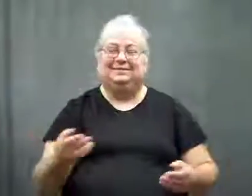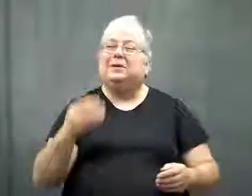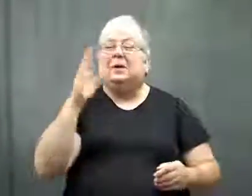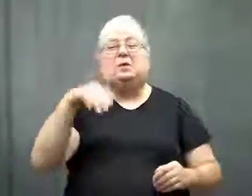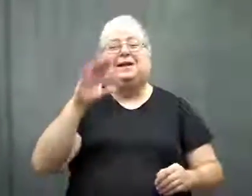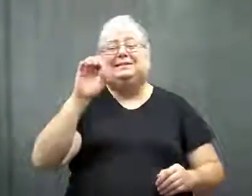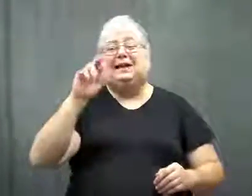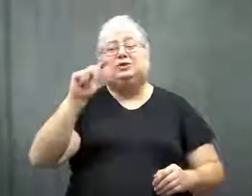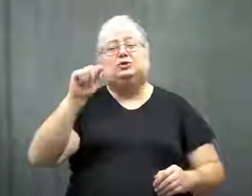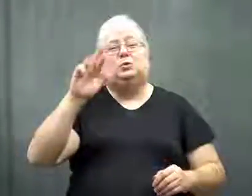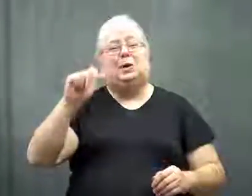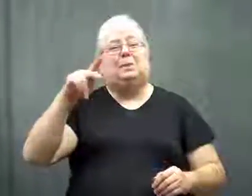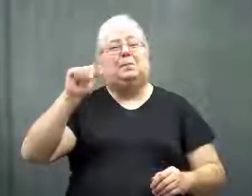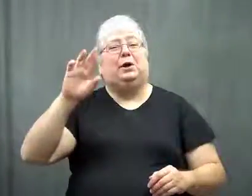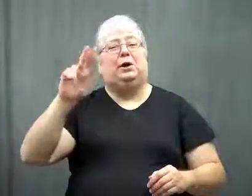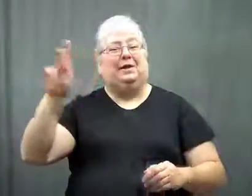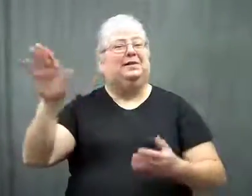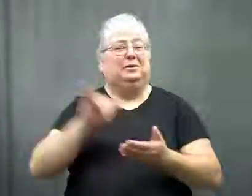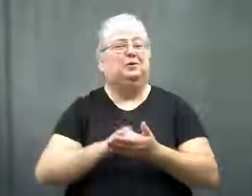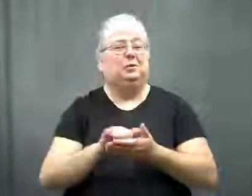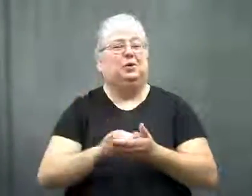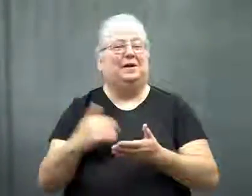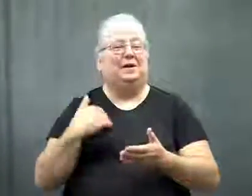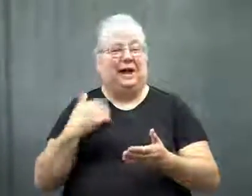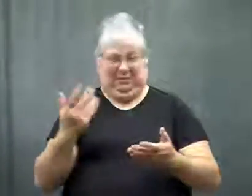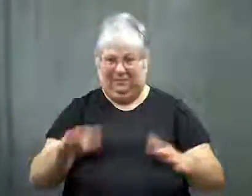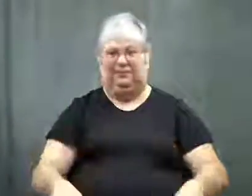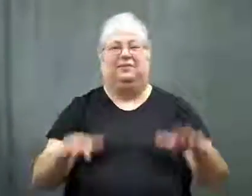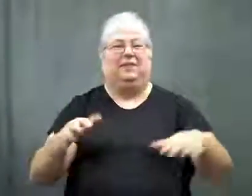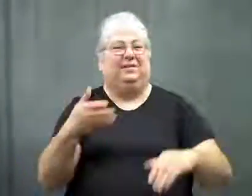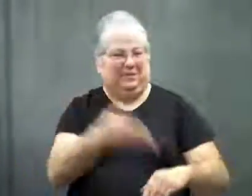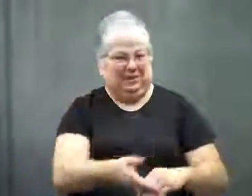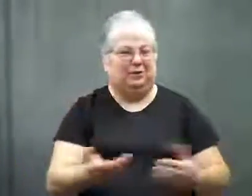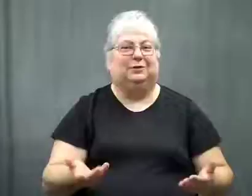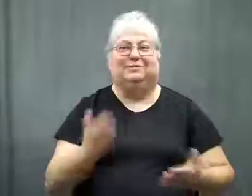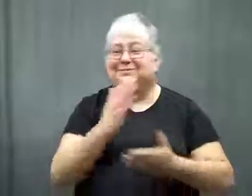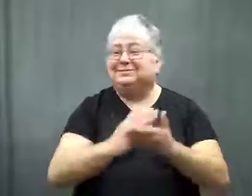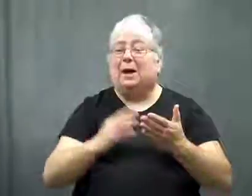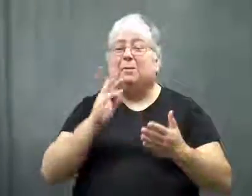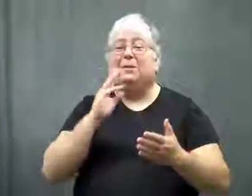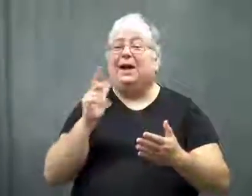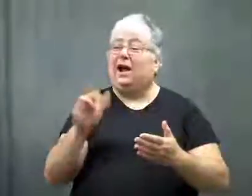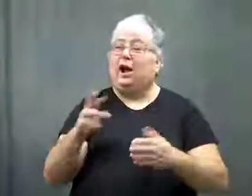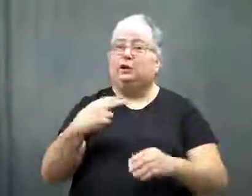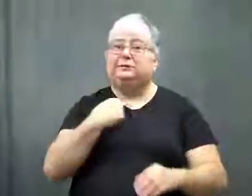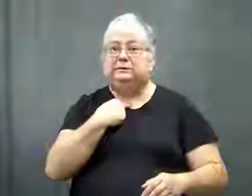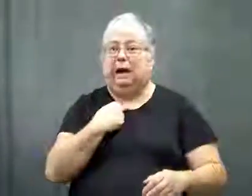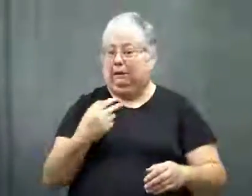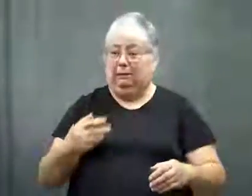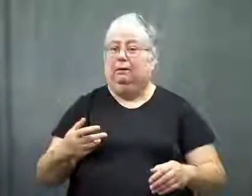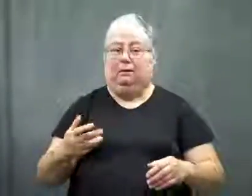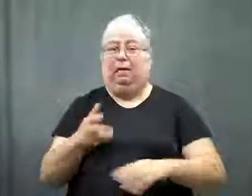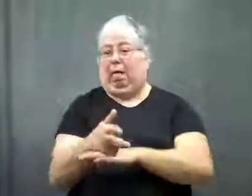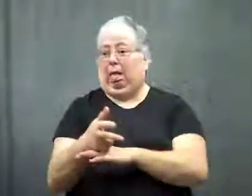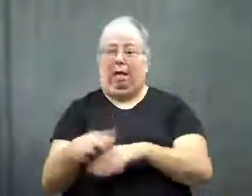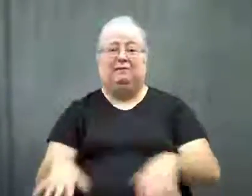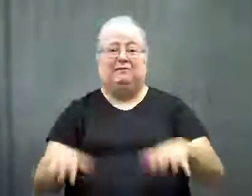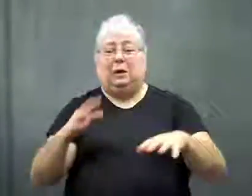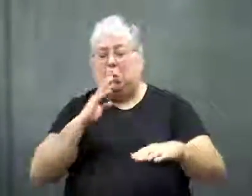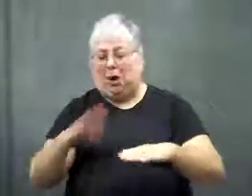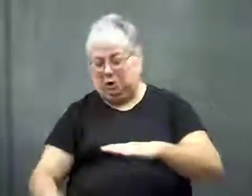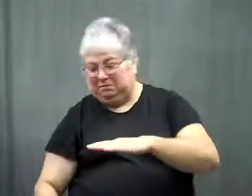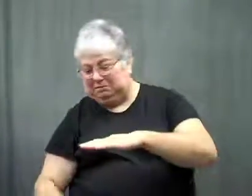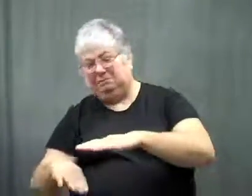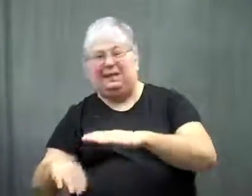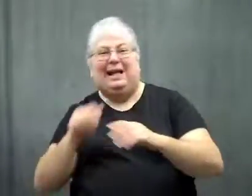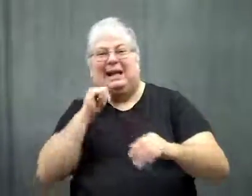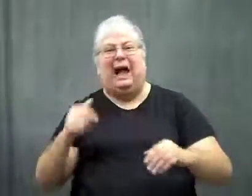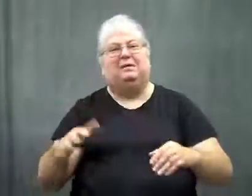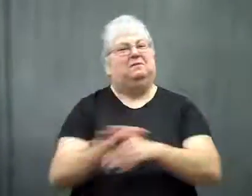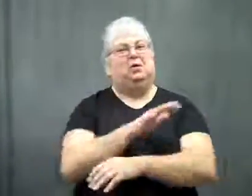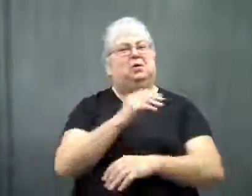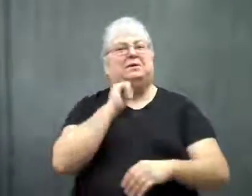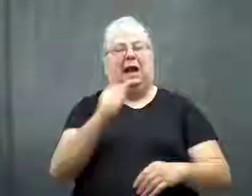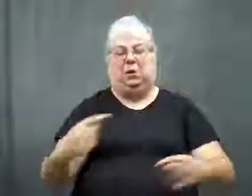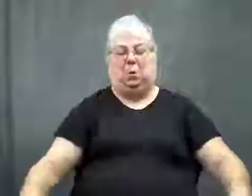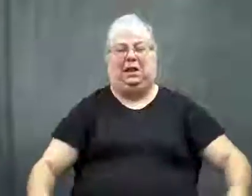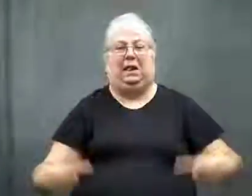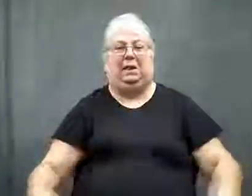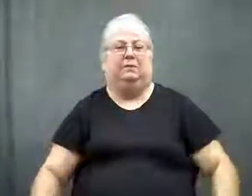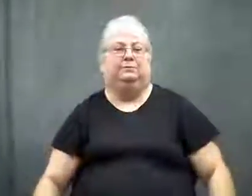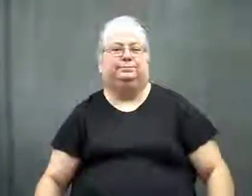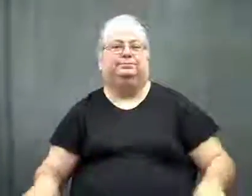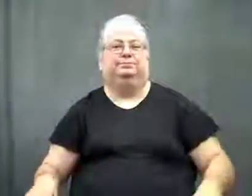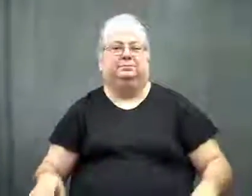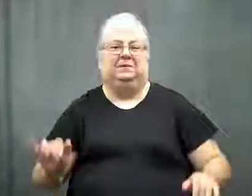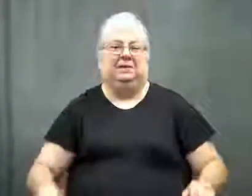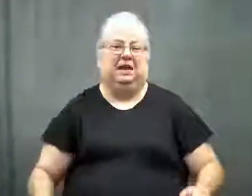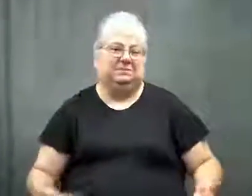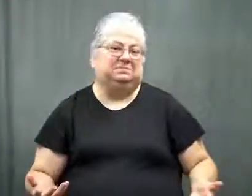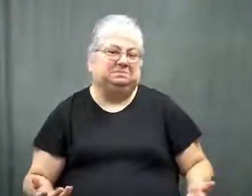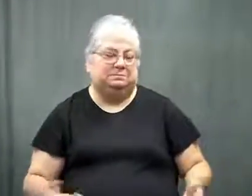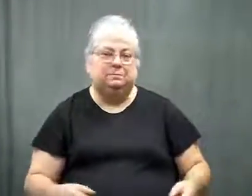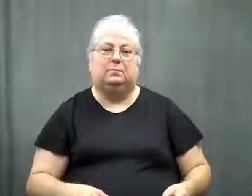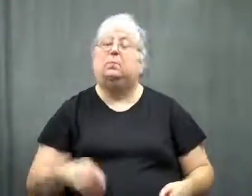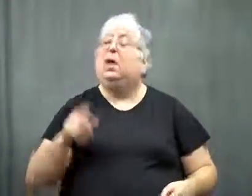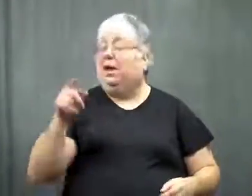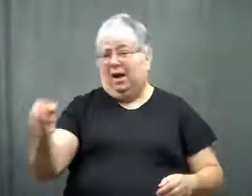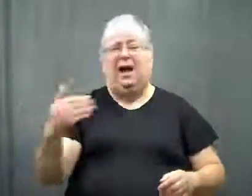Central Park was flooded, and stranded cars were flooded up to the wheelwells.